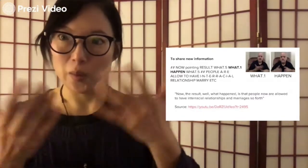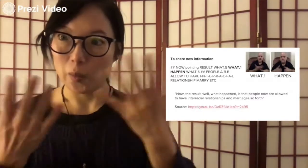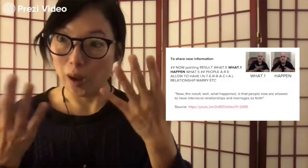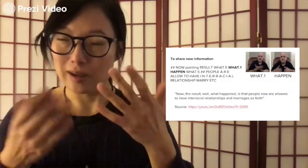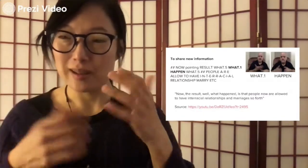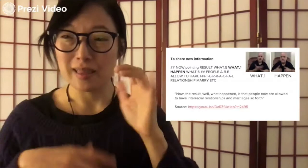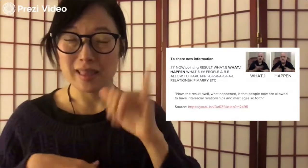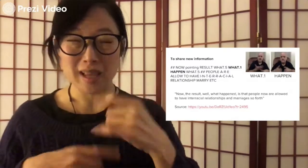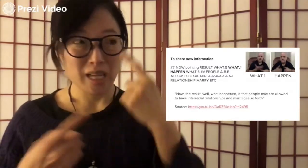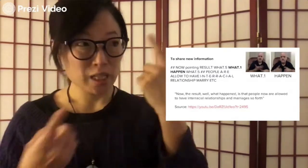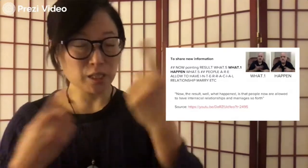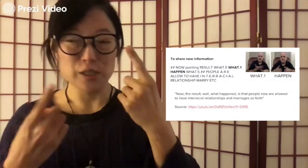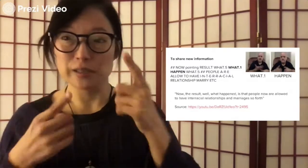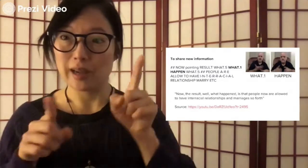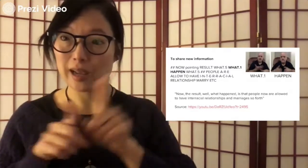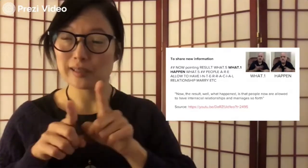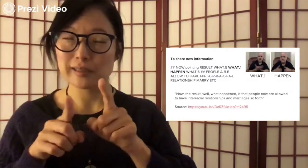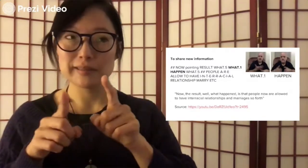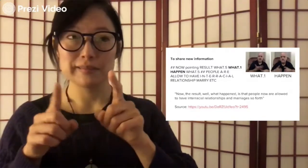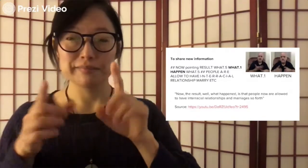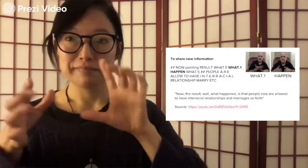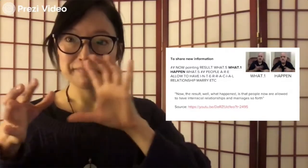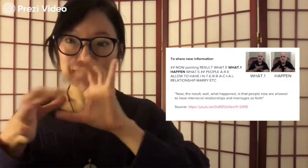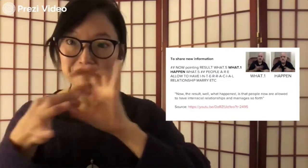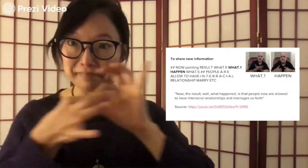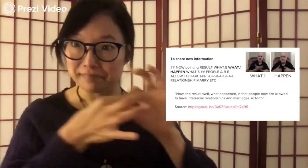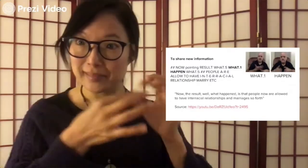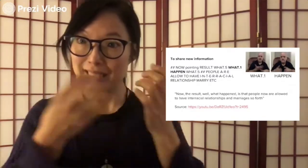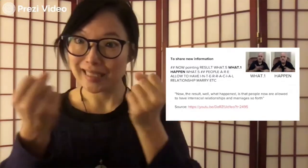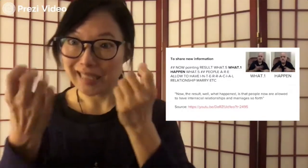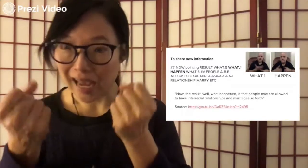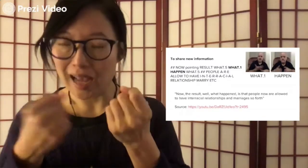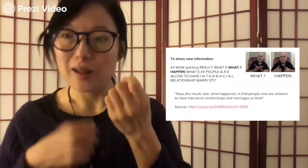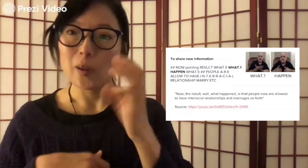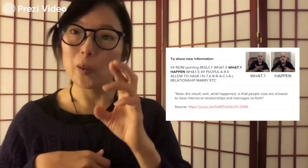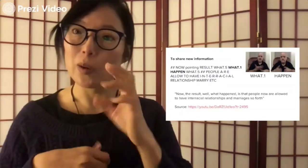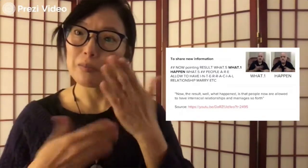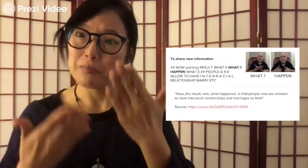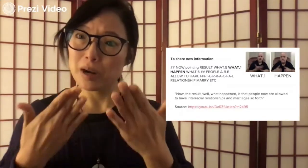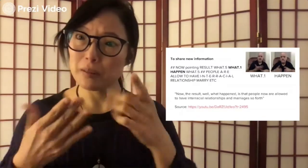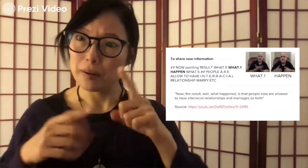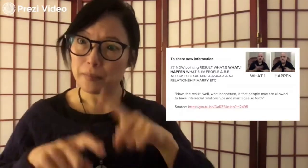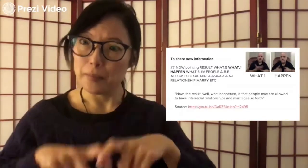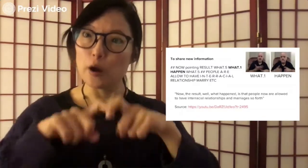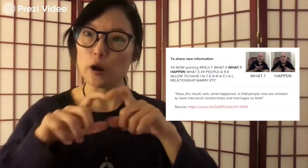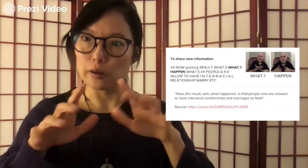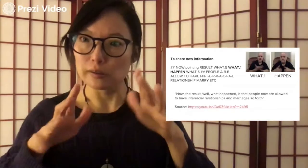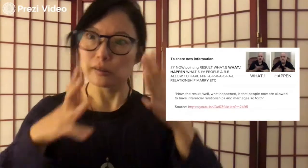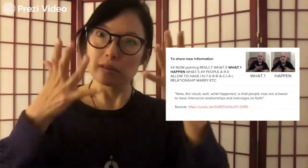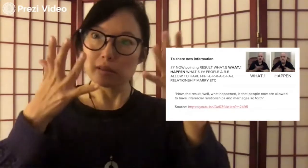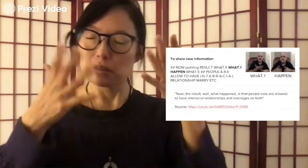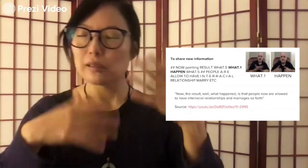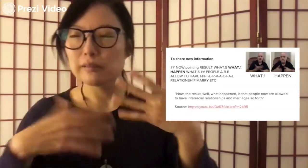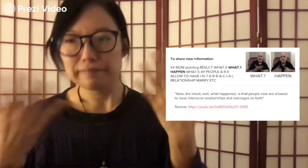weren't sure was what to do with those WHAT.5's on either end, it could be a function of as connector for the signs, or a